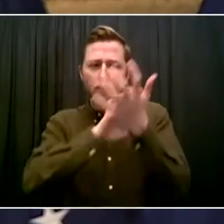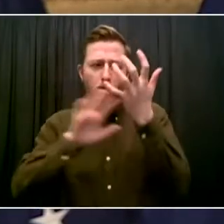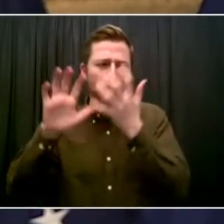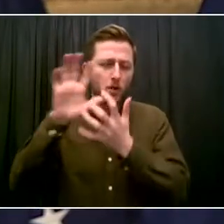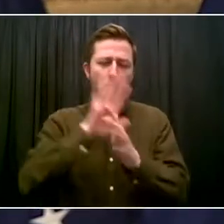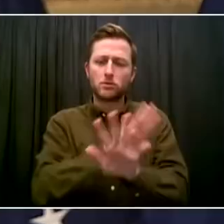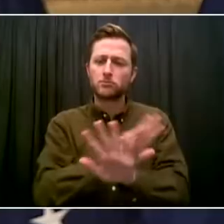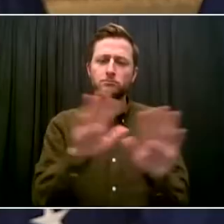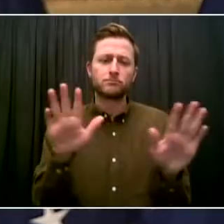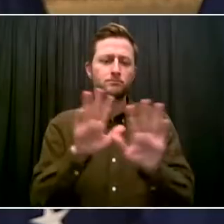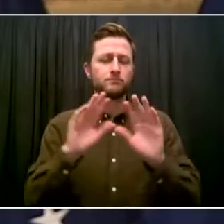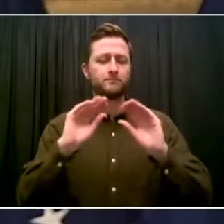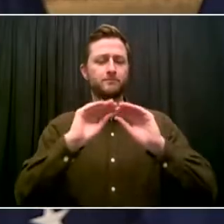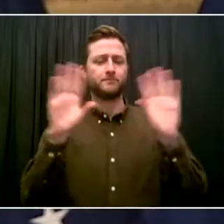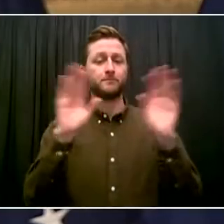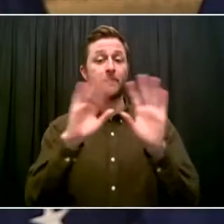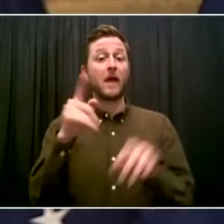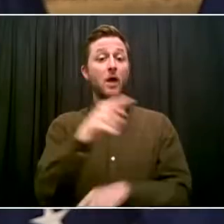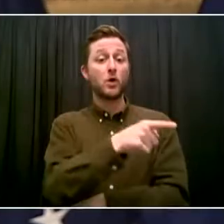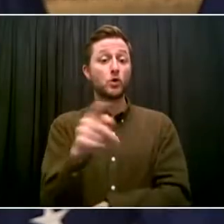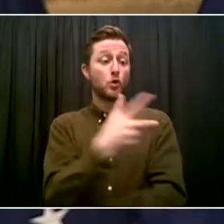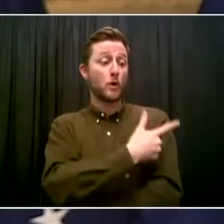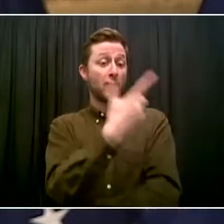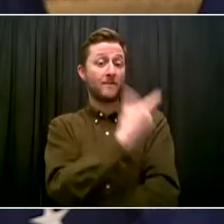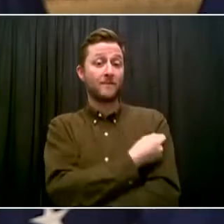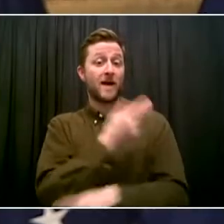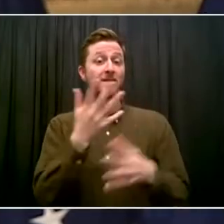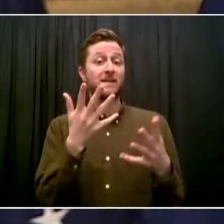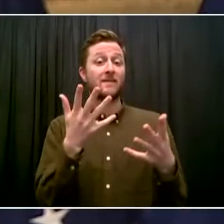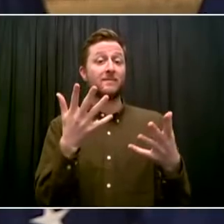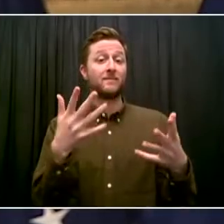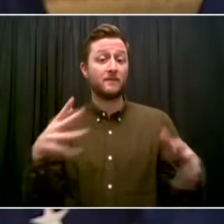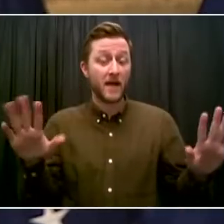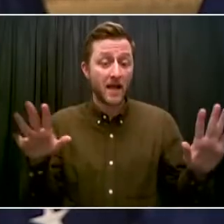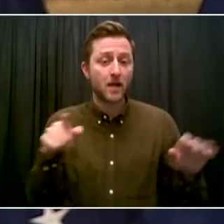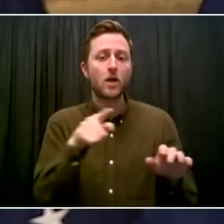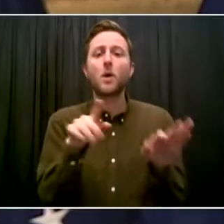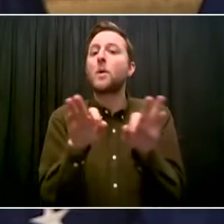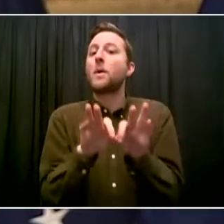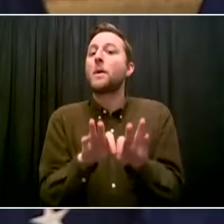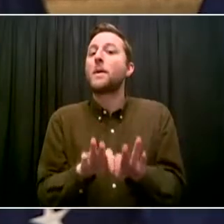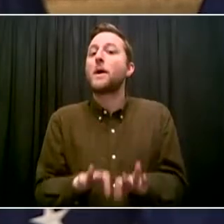COVID. LET'S MAKE SURE THIS IS NOT A